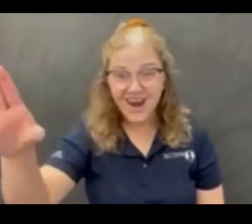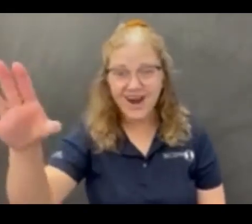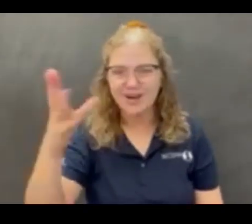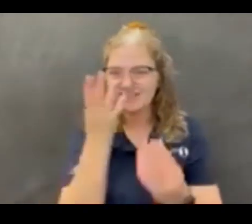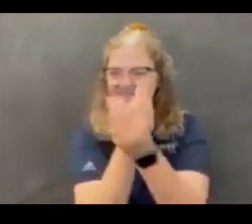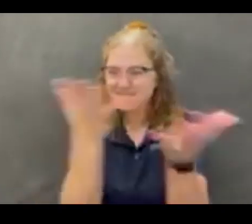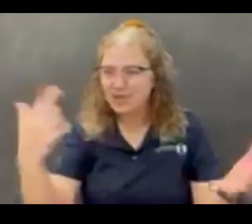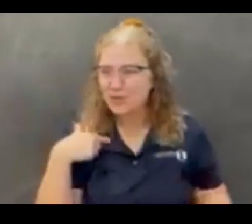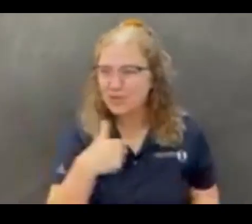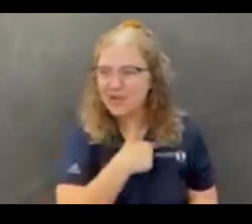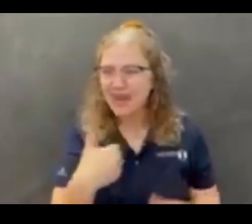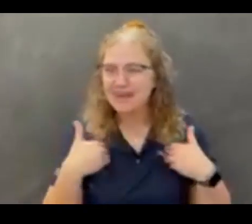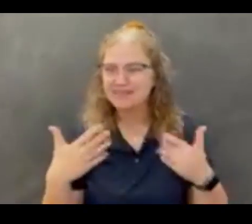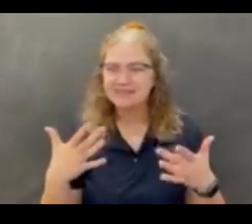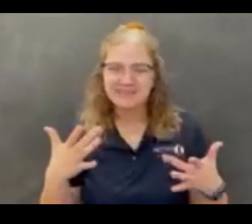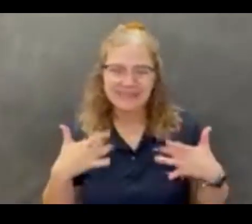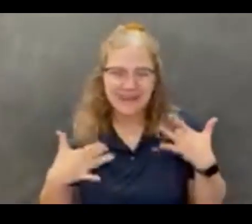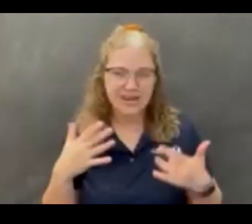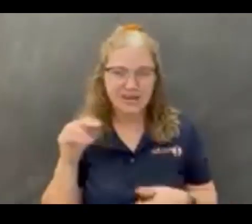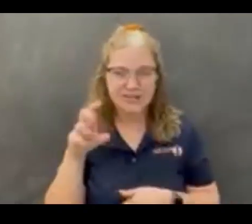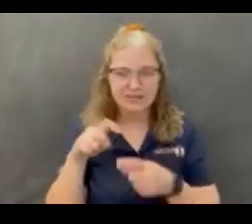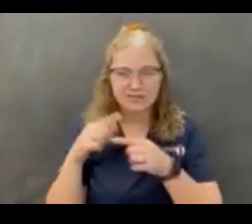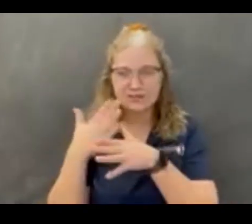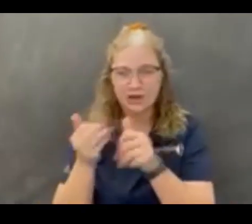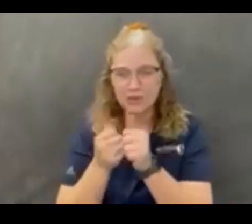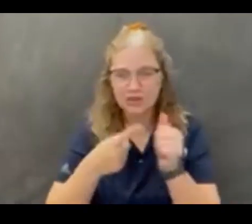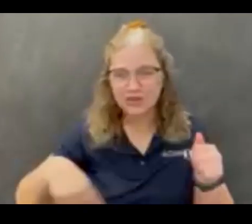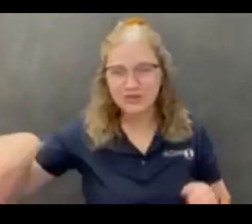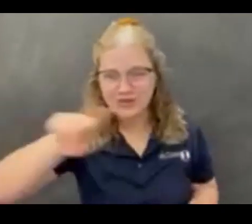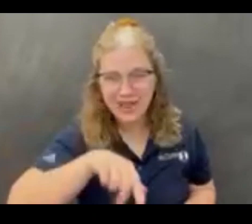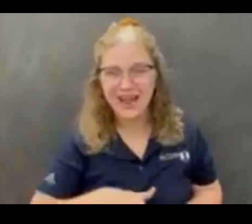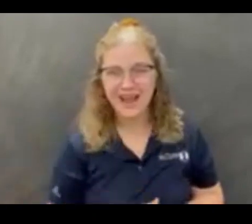Hi! We have got some exciting news to share with all of you!